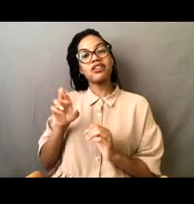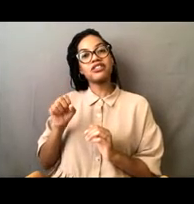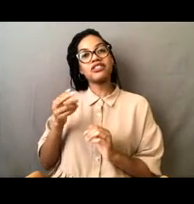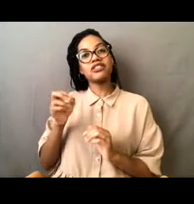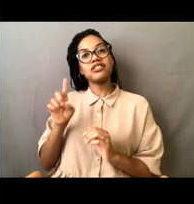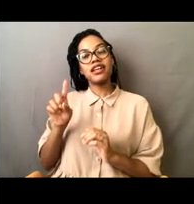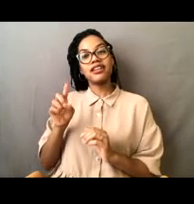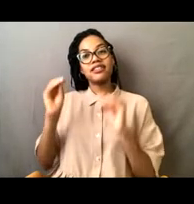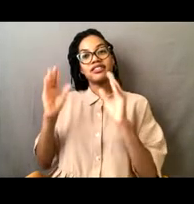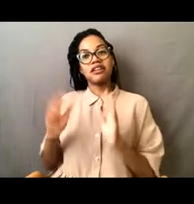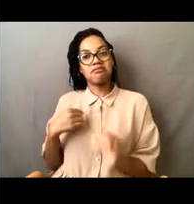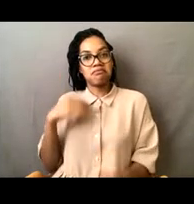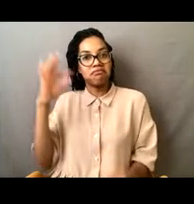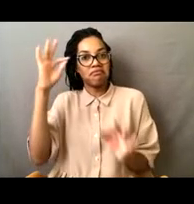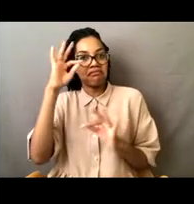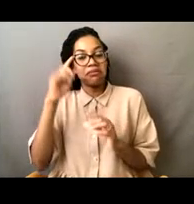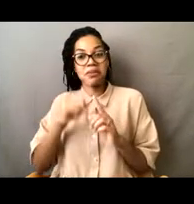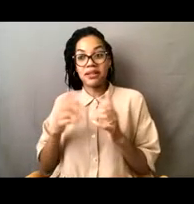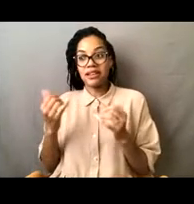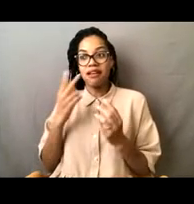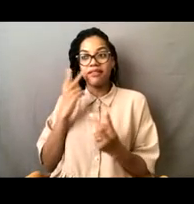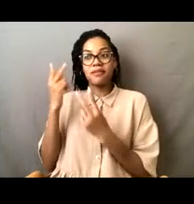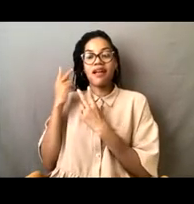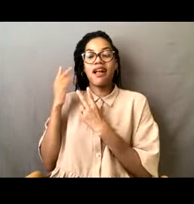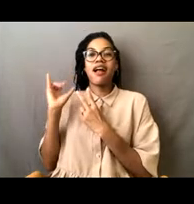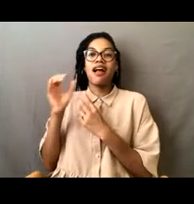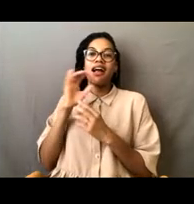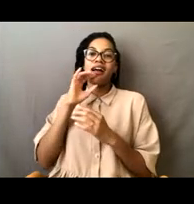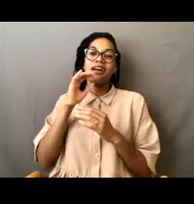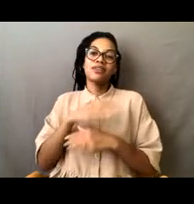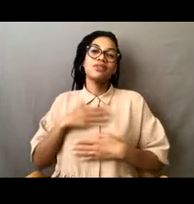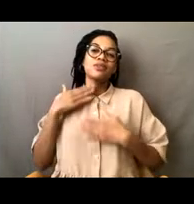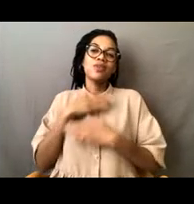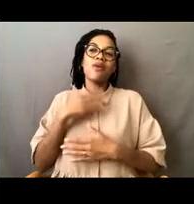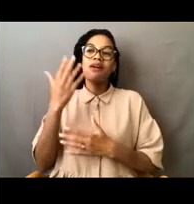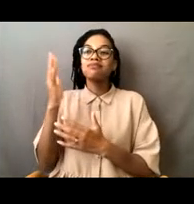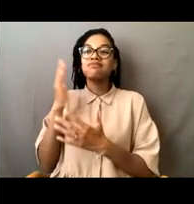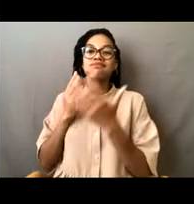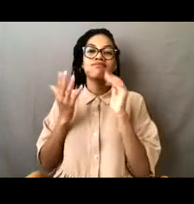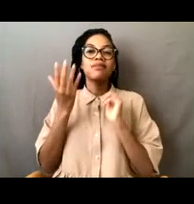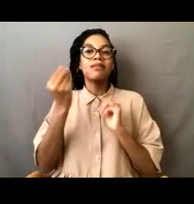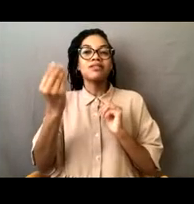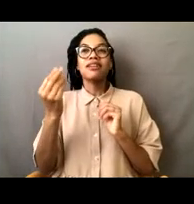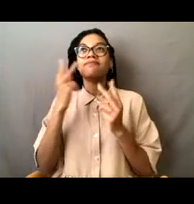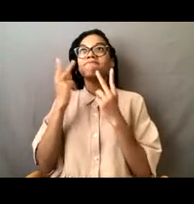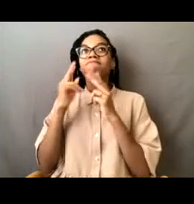but definitely looking back now, it makes a lot of sense that I enjoy kind of these moments out in nature exploring.